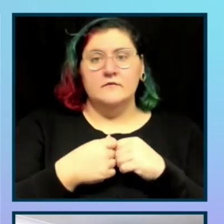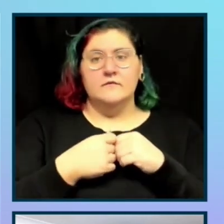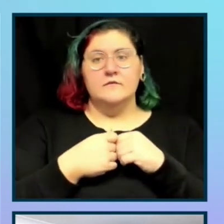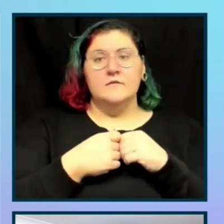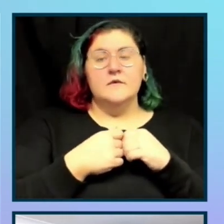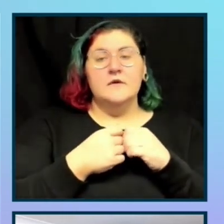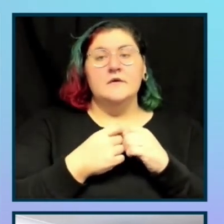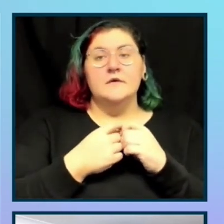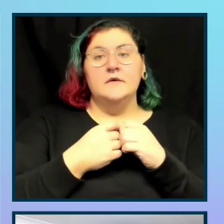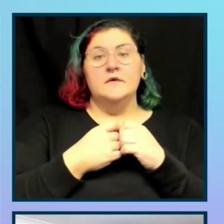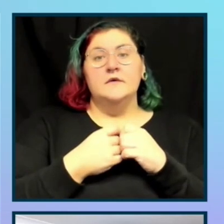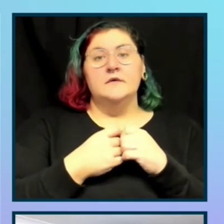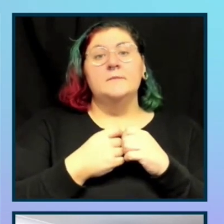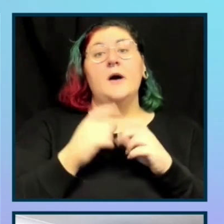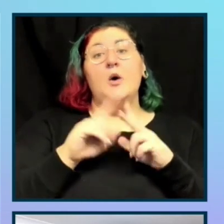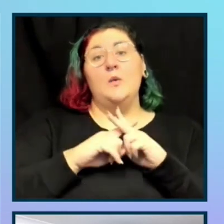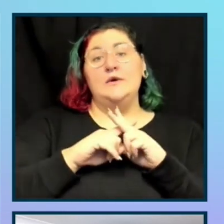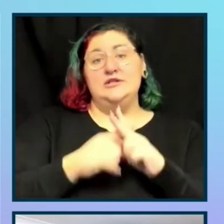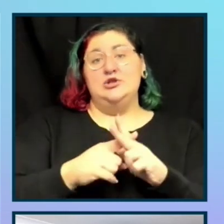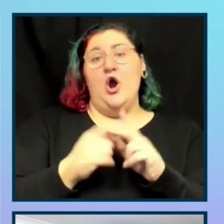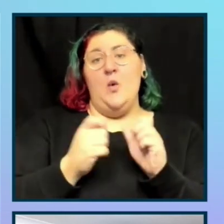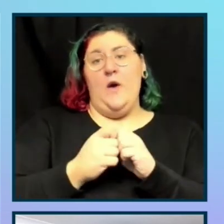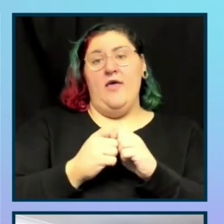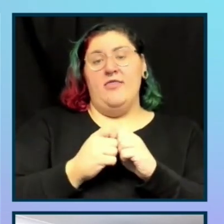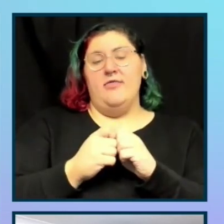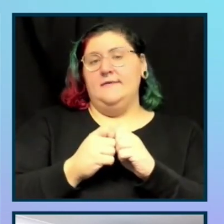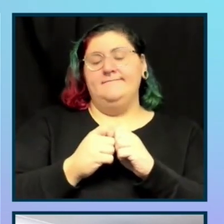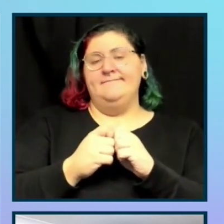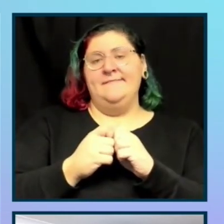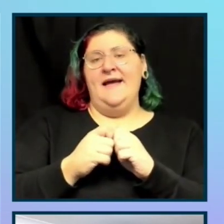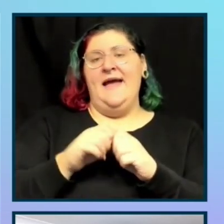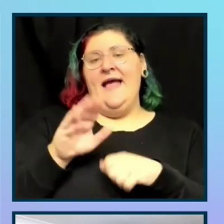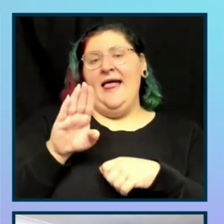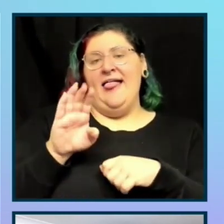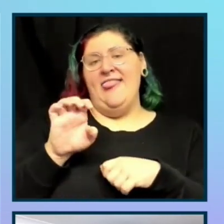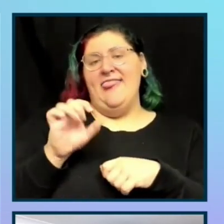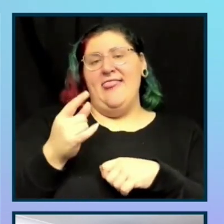So, Sea Of Thieves was announced in 2015 at E3,